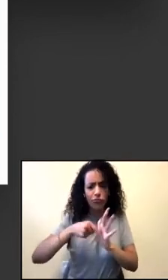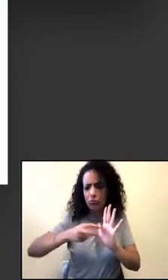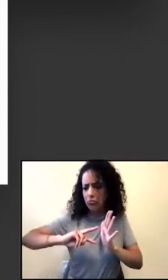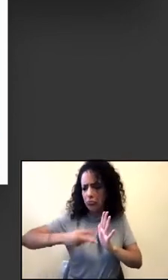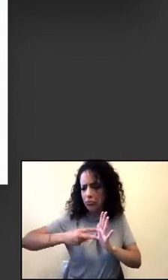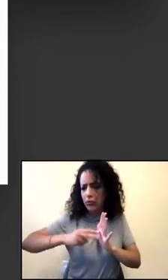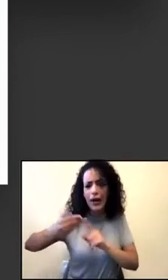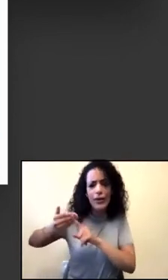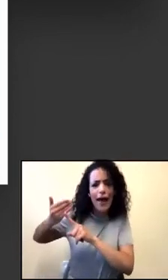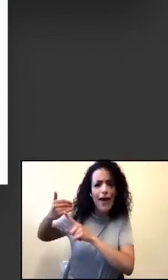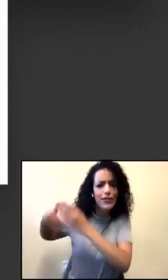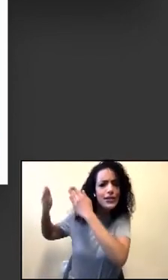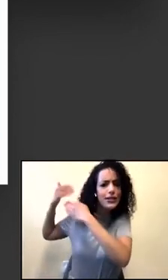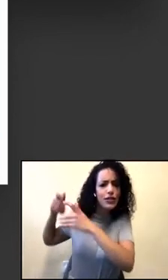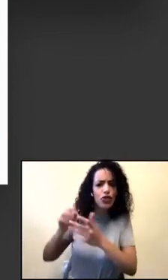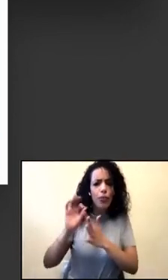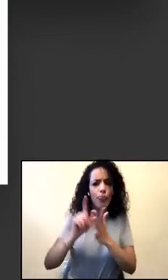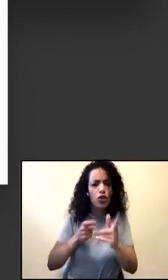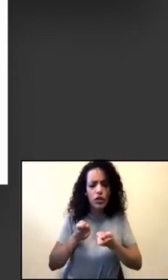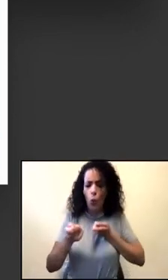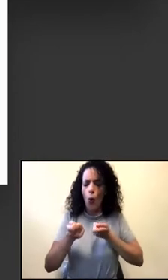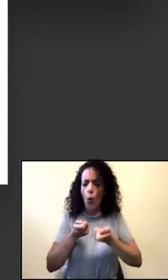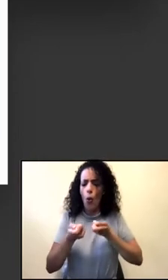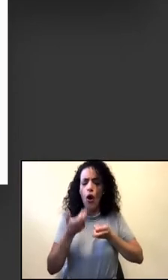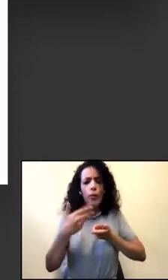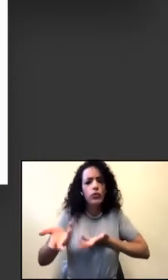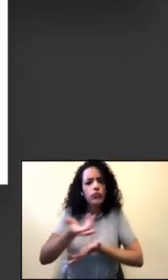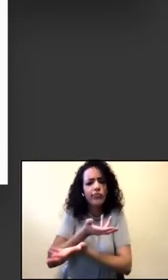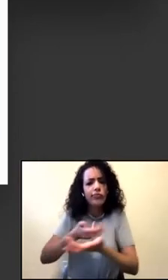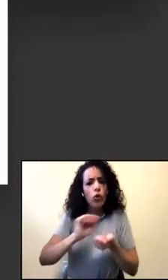Sadiya has also negotiated collaborations and partnerships with museums,